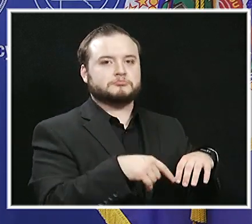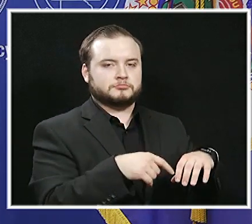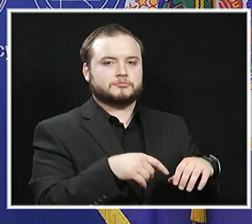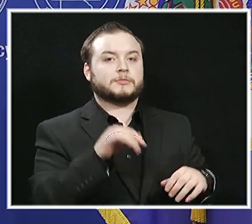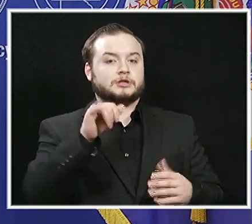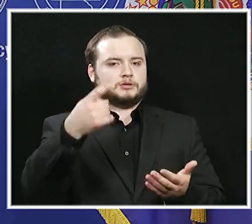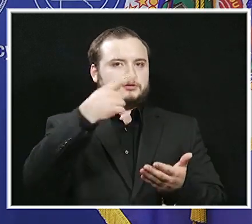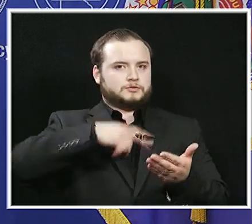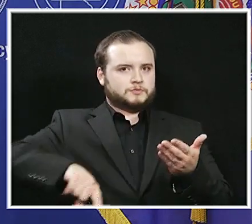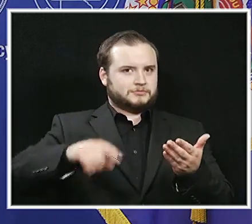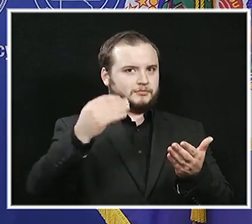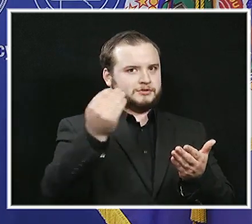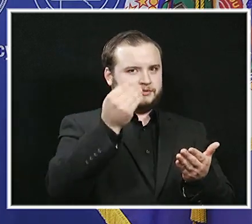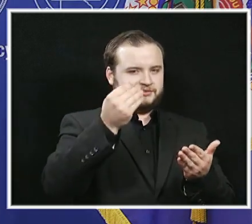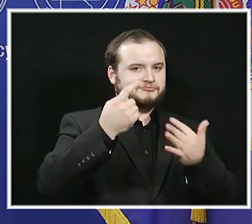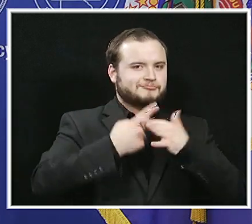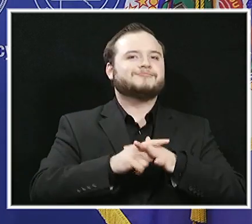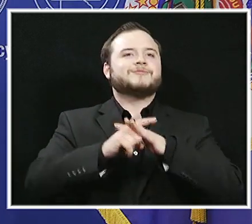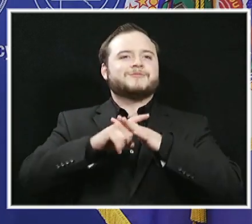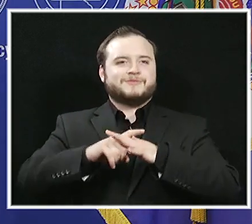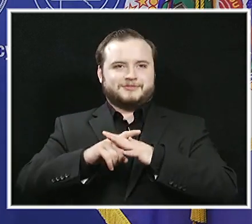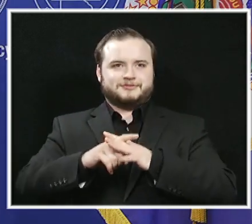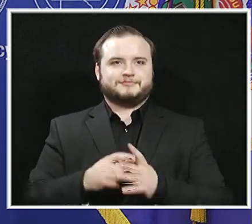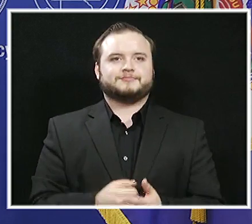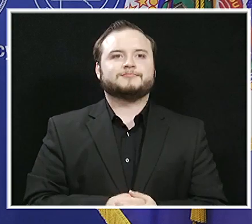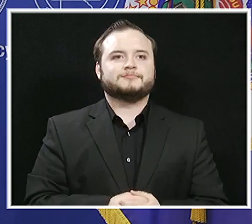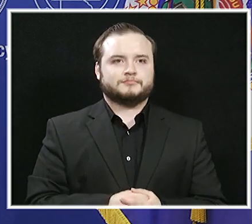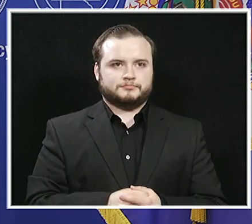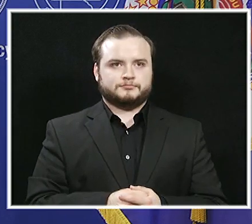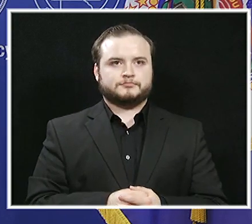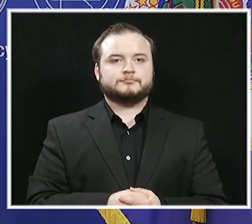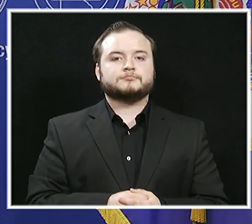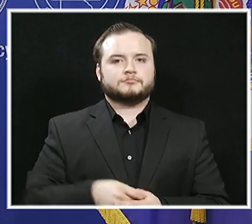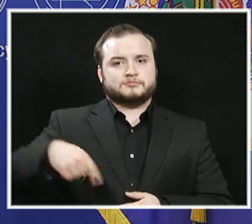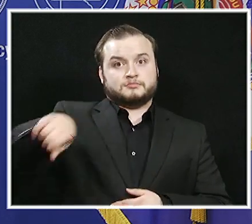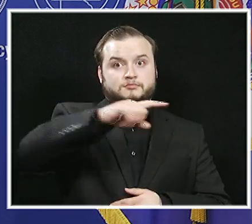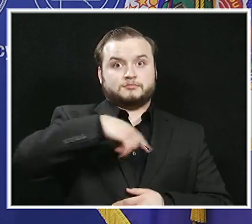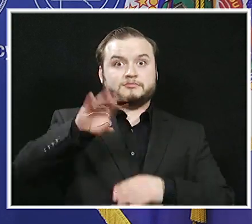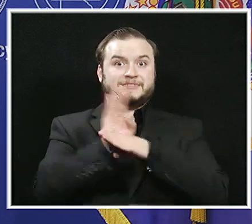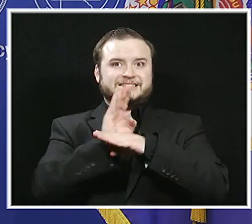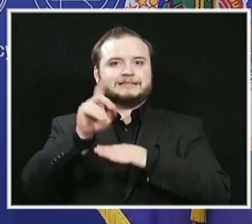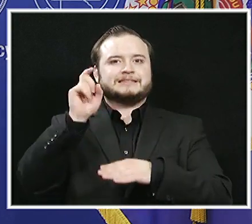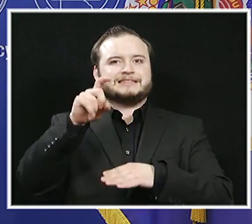curbside delivery and pickup for retailers. Every retailer who comes back into business next Monday to do curbside and delivery has to build a plan and we